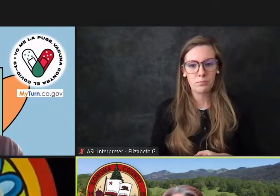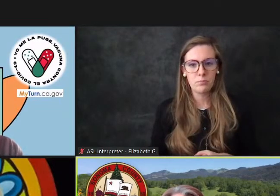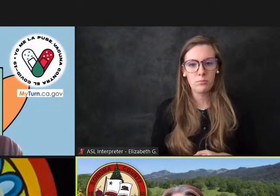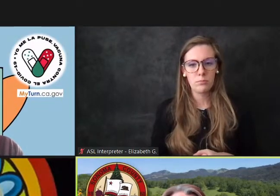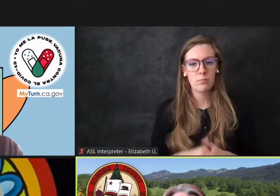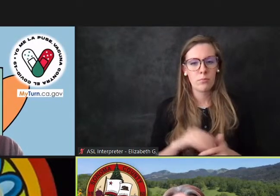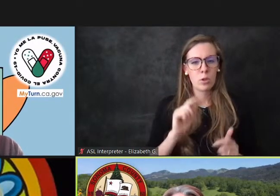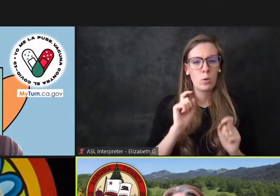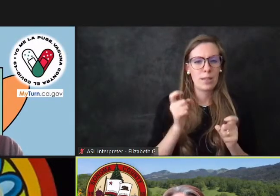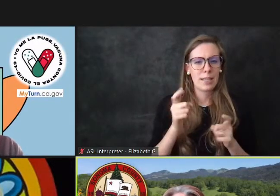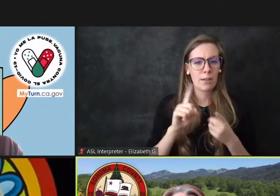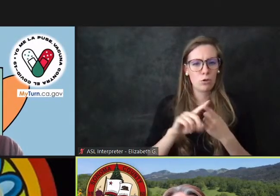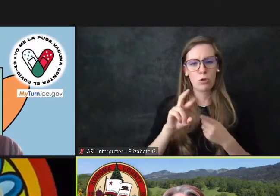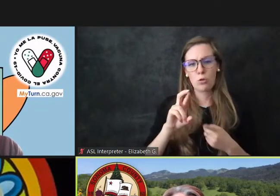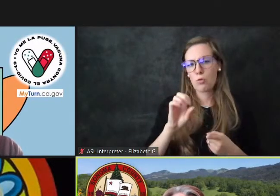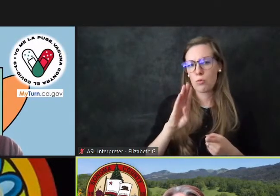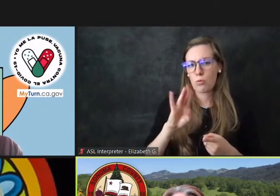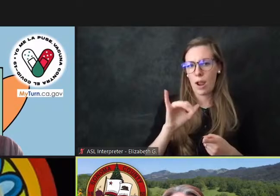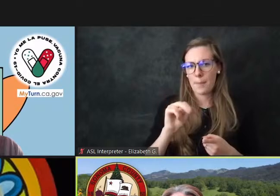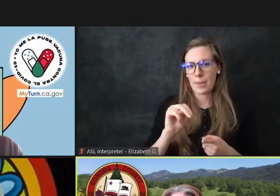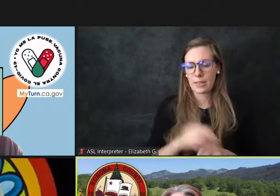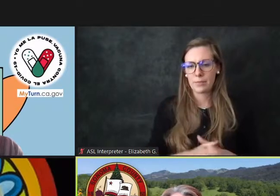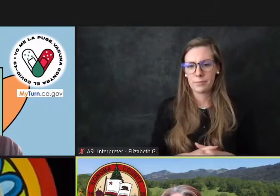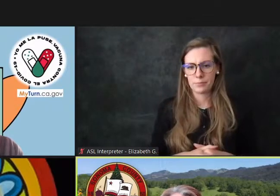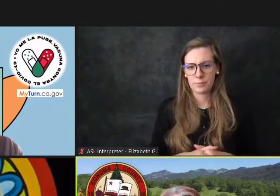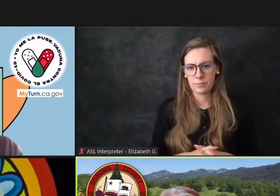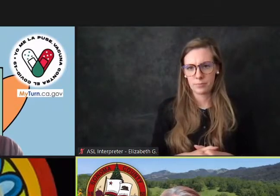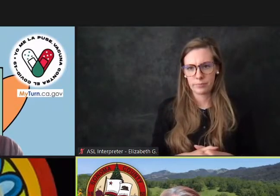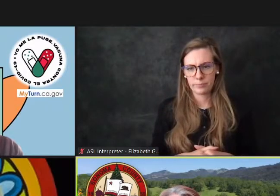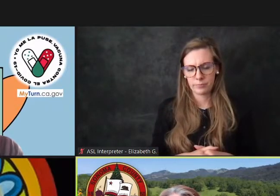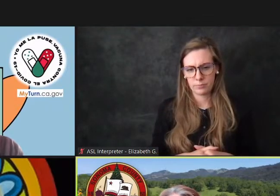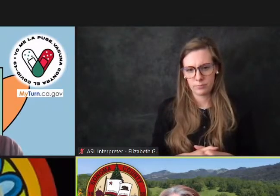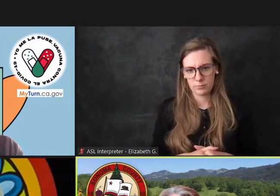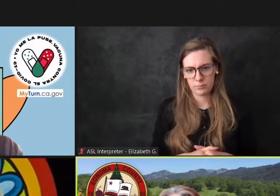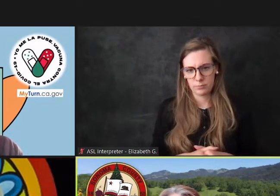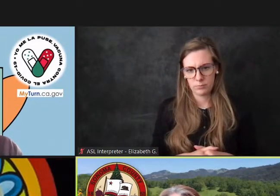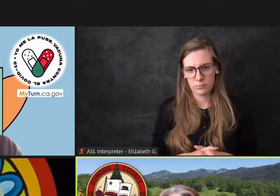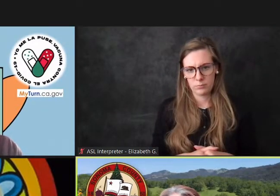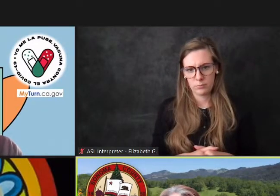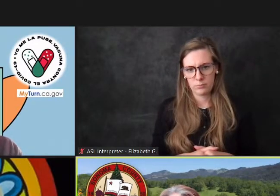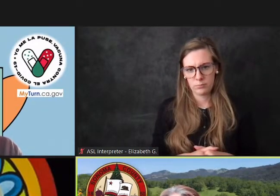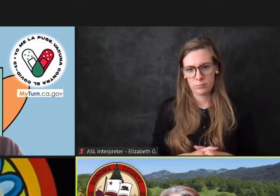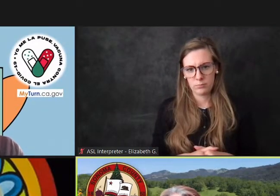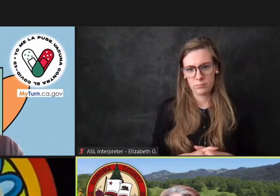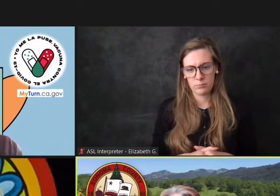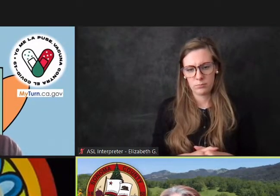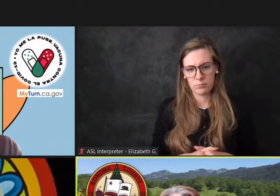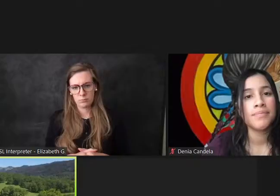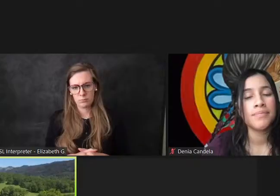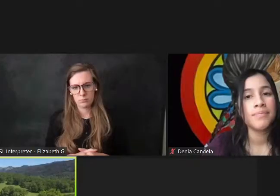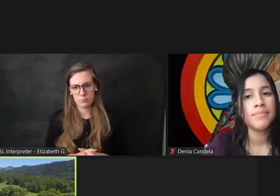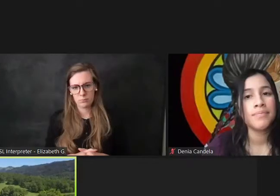Howser is Miologist? So, Robin, the question that we have today